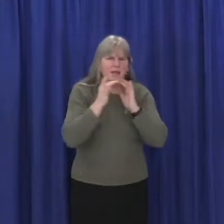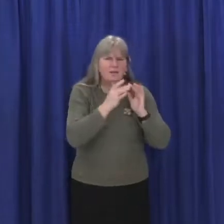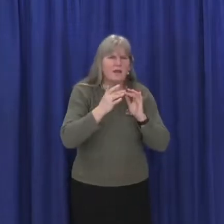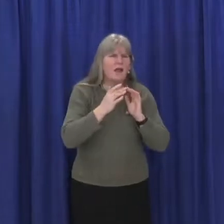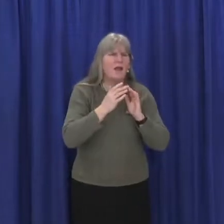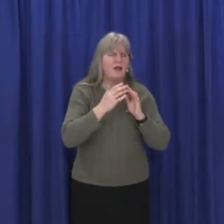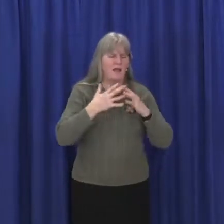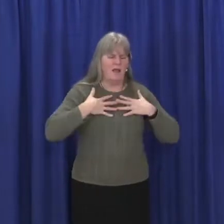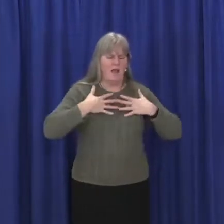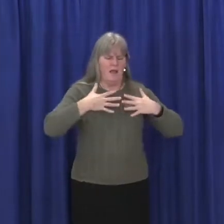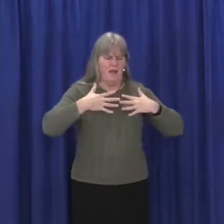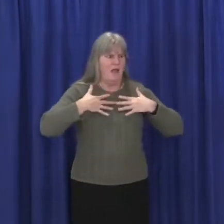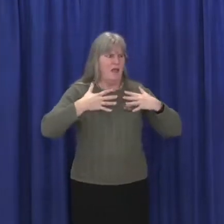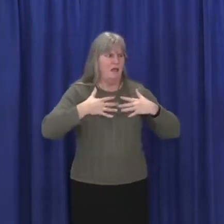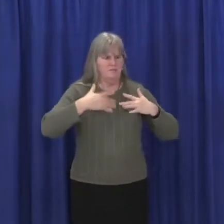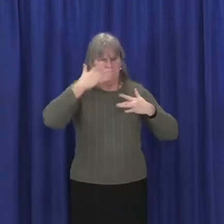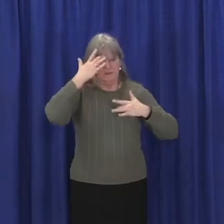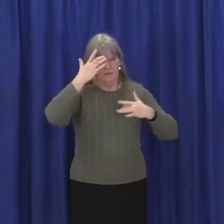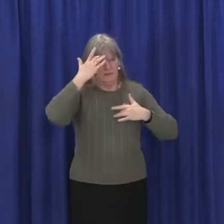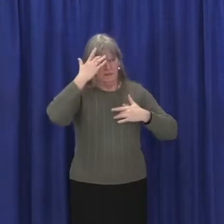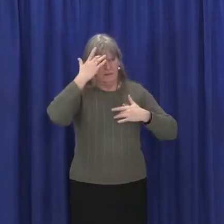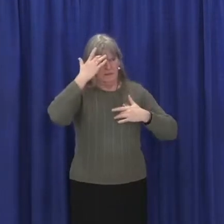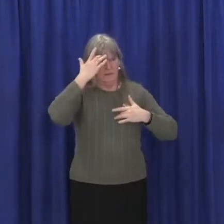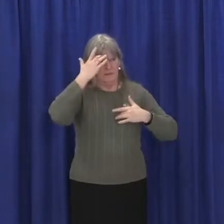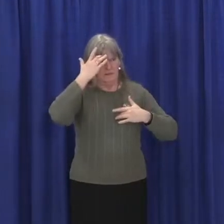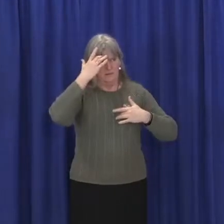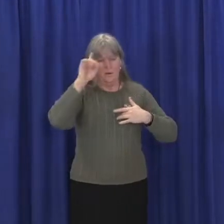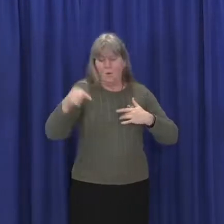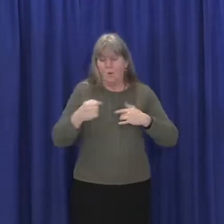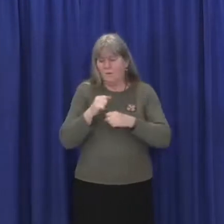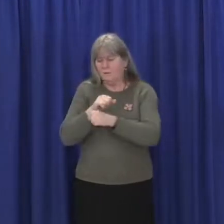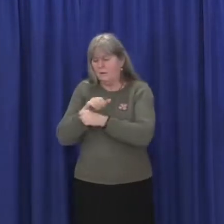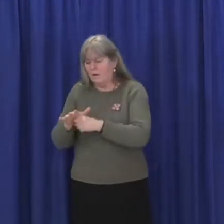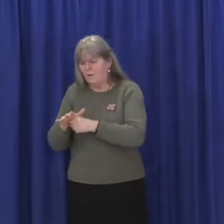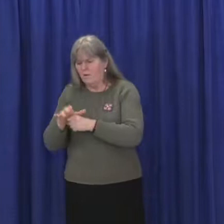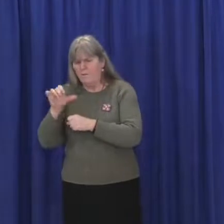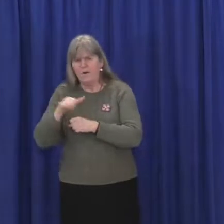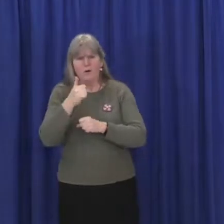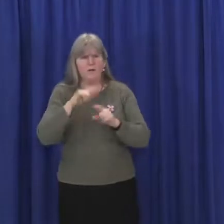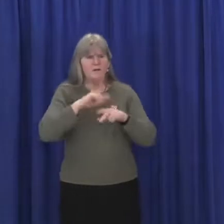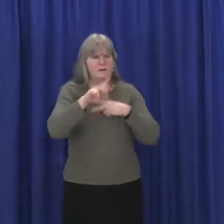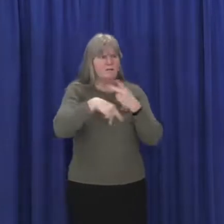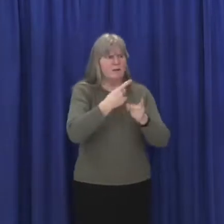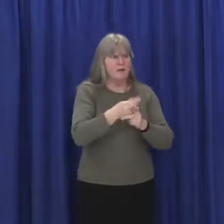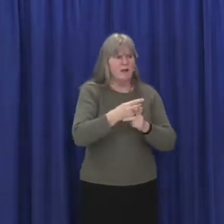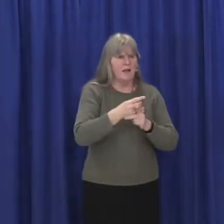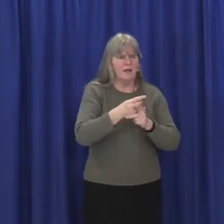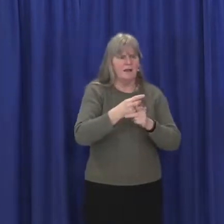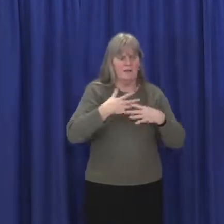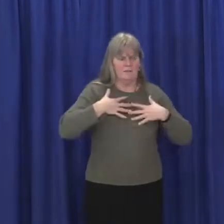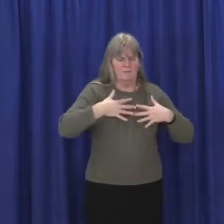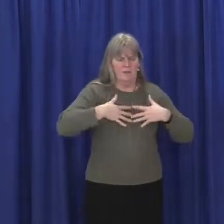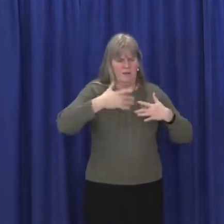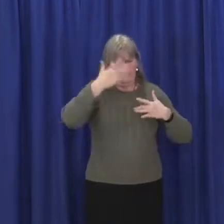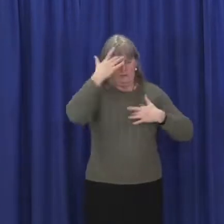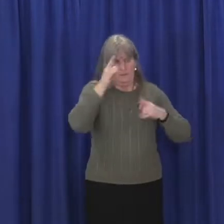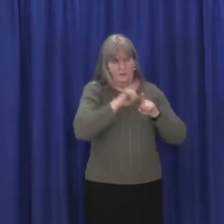COVID going around? Are we simply going with COVID is covering everything? Thanks for that question, Tim, it's a great question.